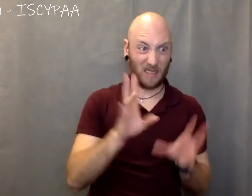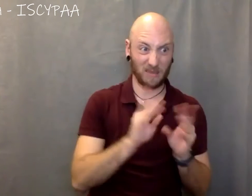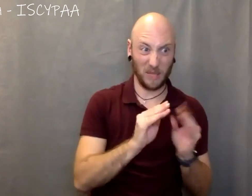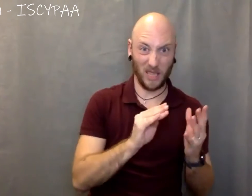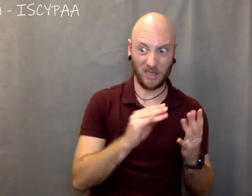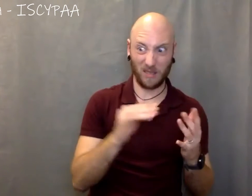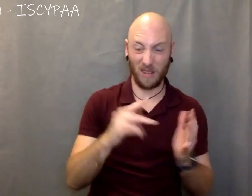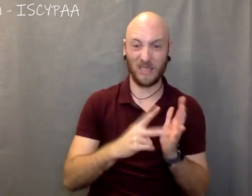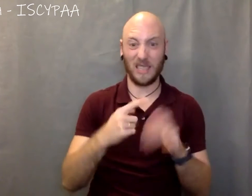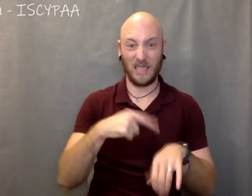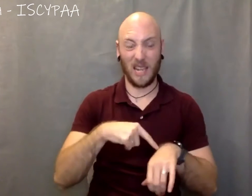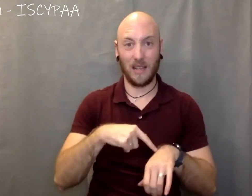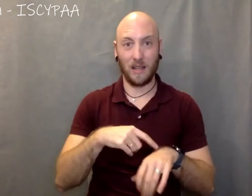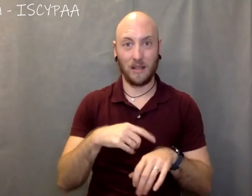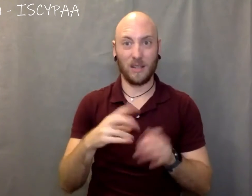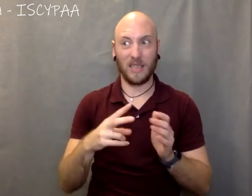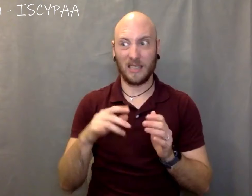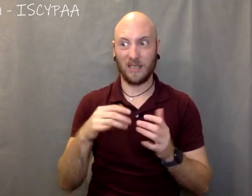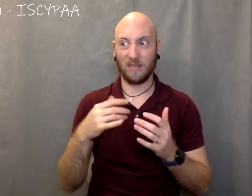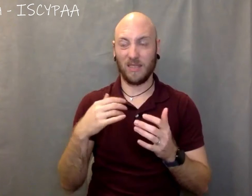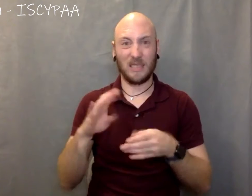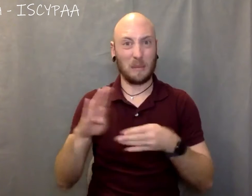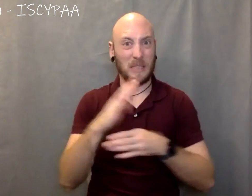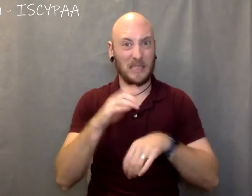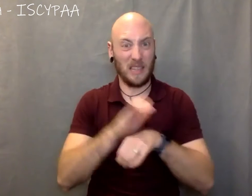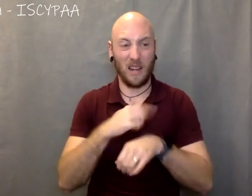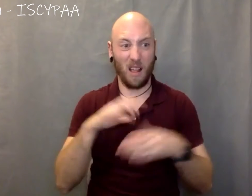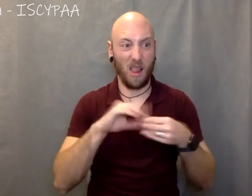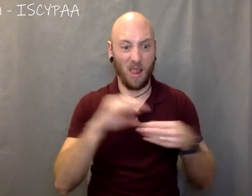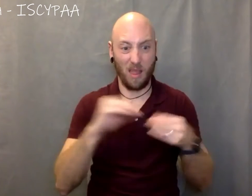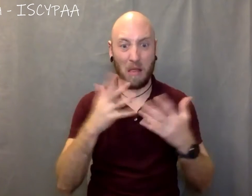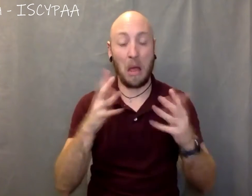central time. I did not plan that. And, you know, I was just going to tell my story.